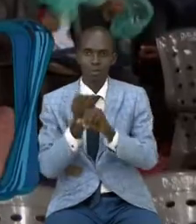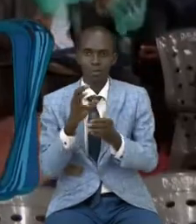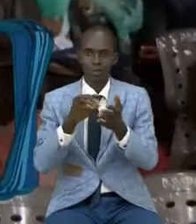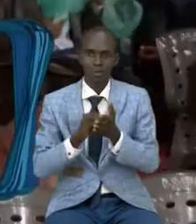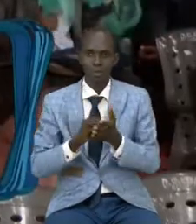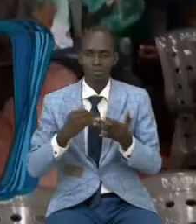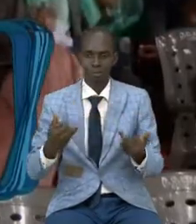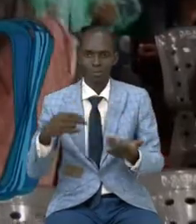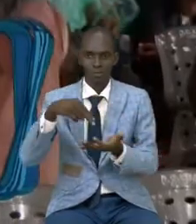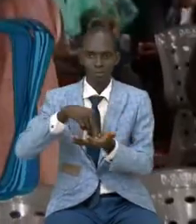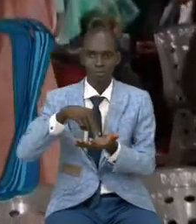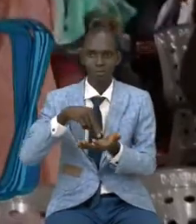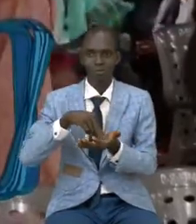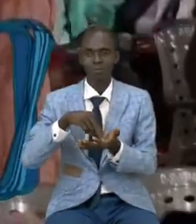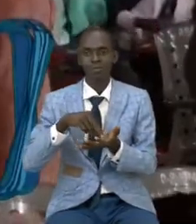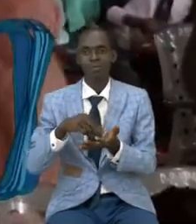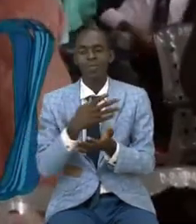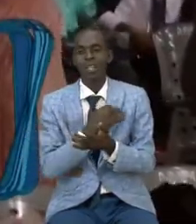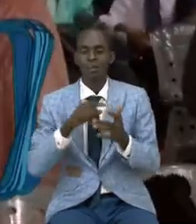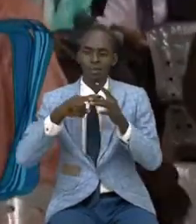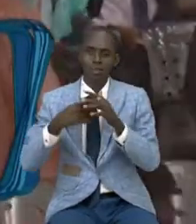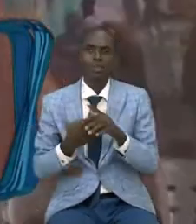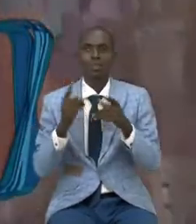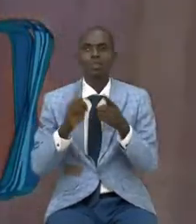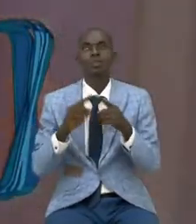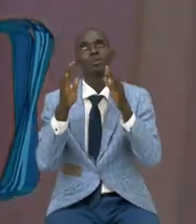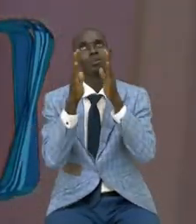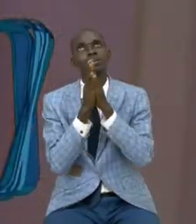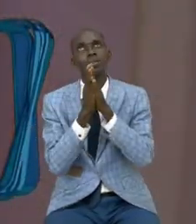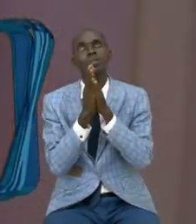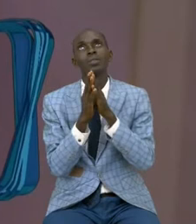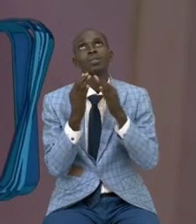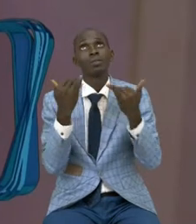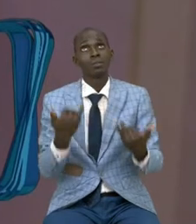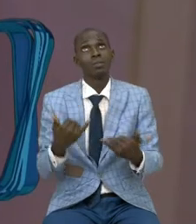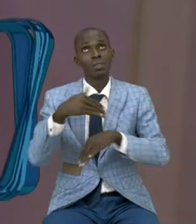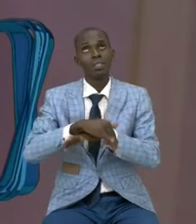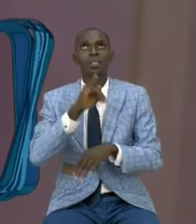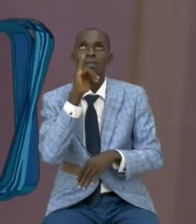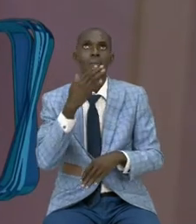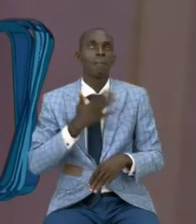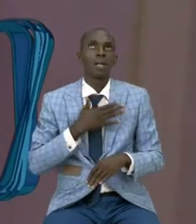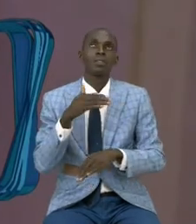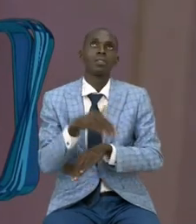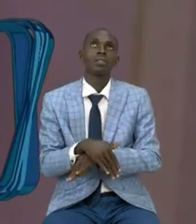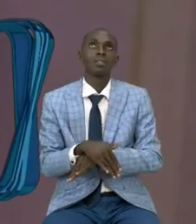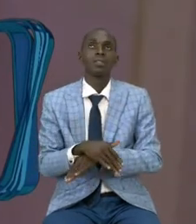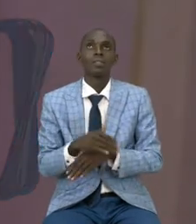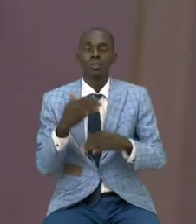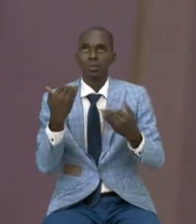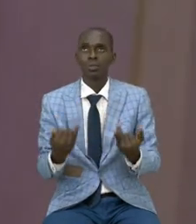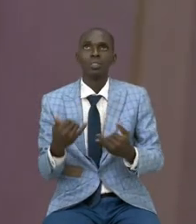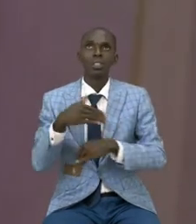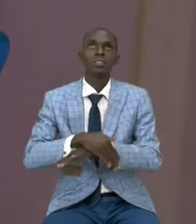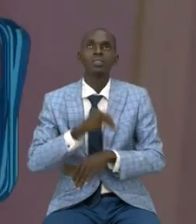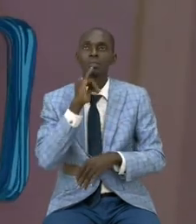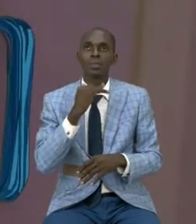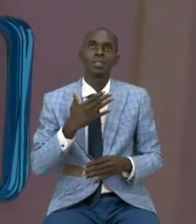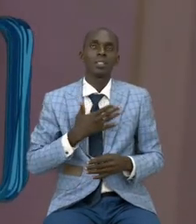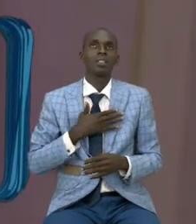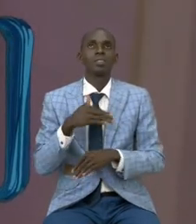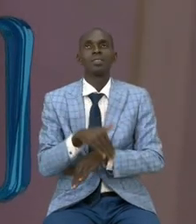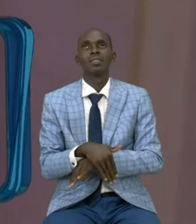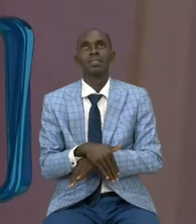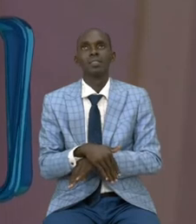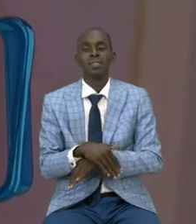and begin to tell the lord tonight is my night tonight is my night night of testimony